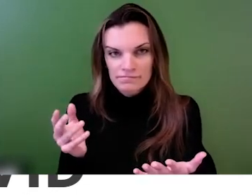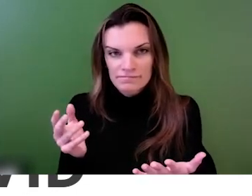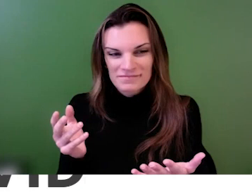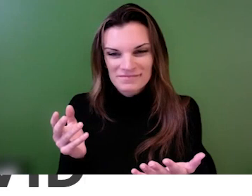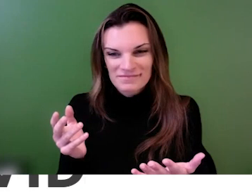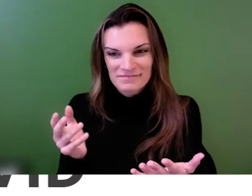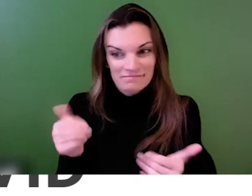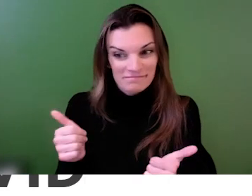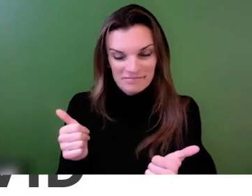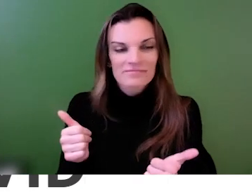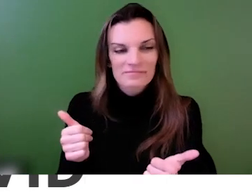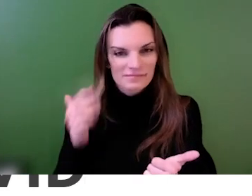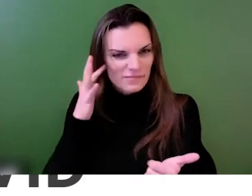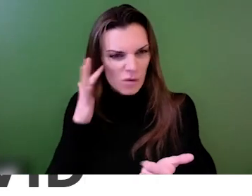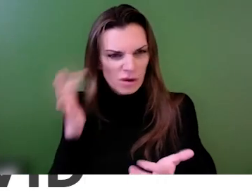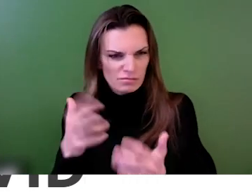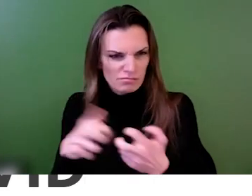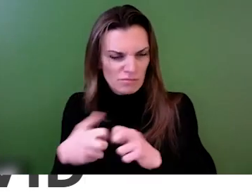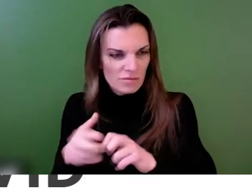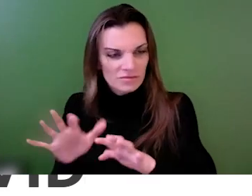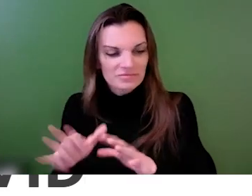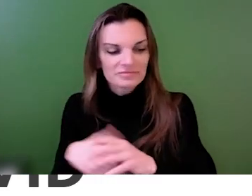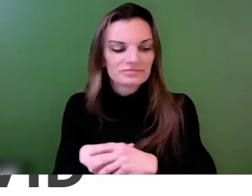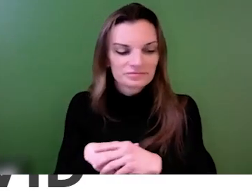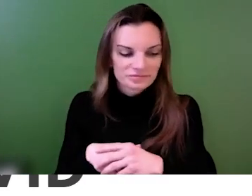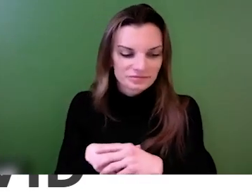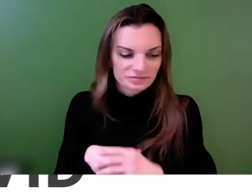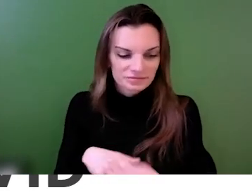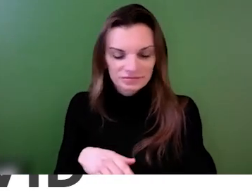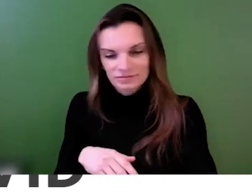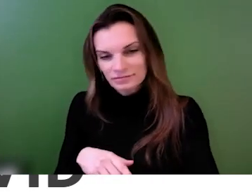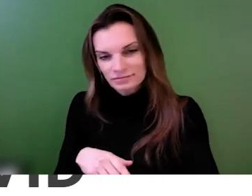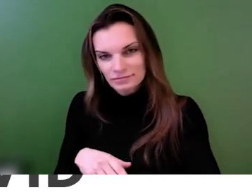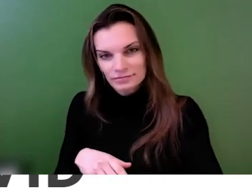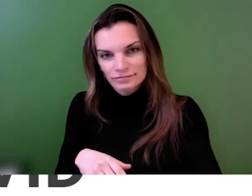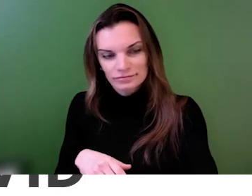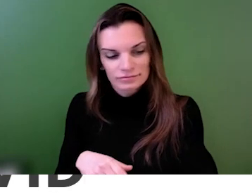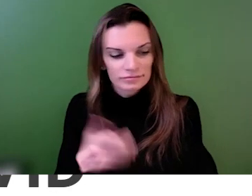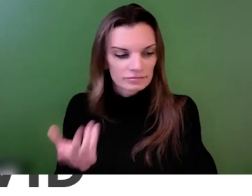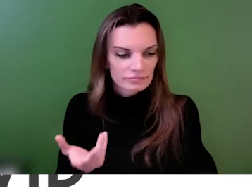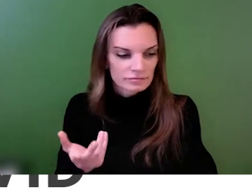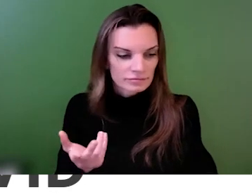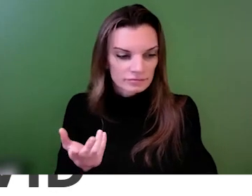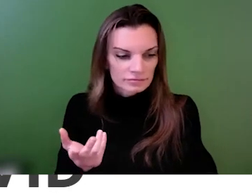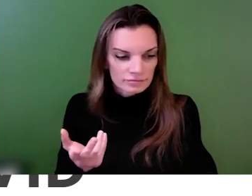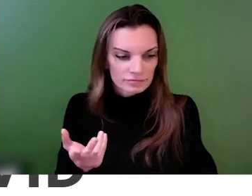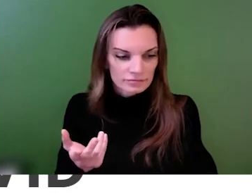hello? Okay, there was a bit of a -- great. Just finding other folks who are going through it I